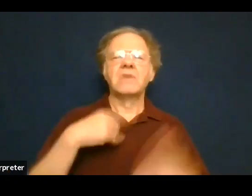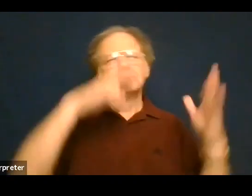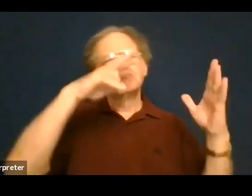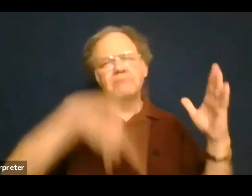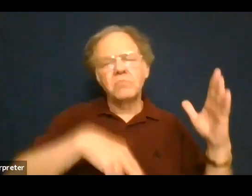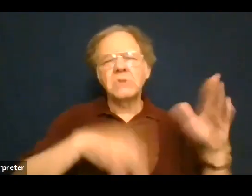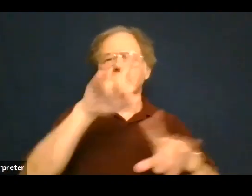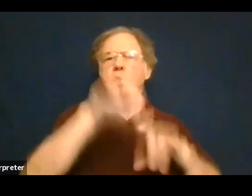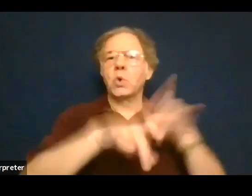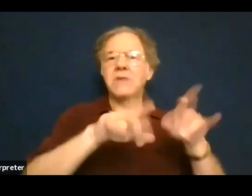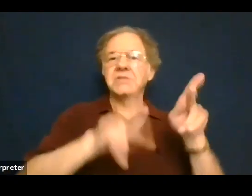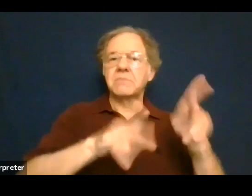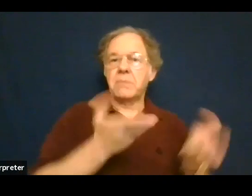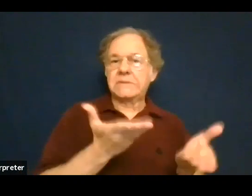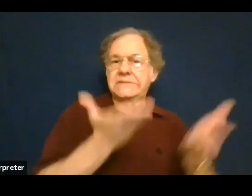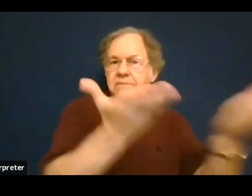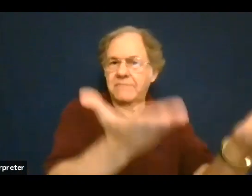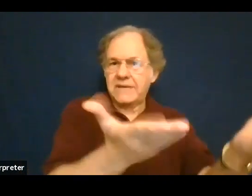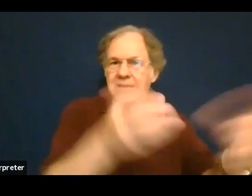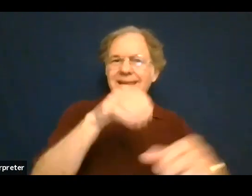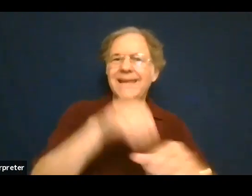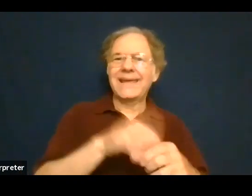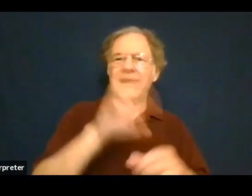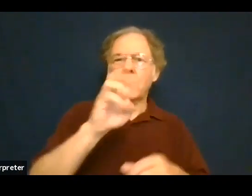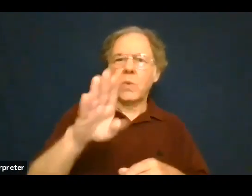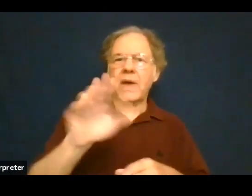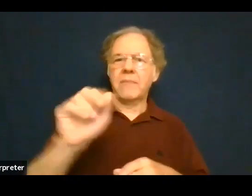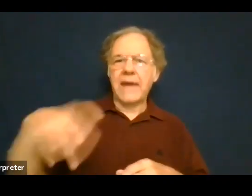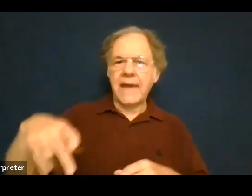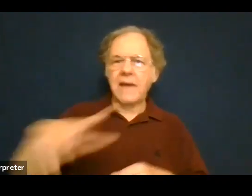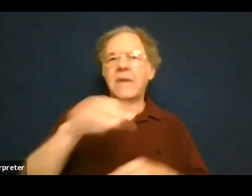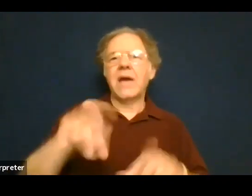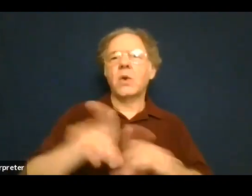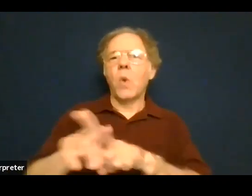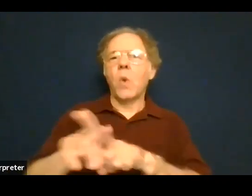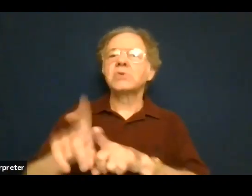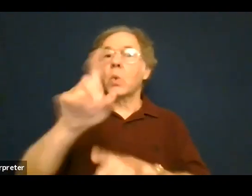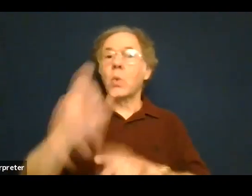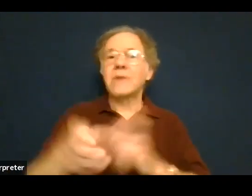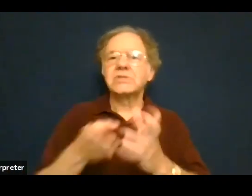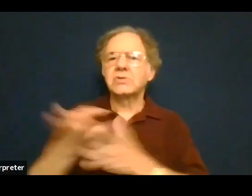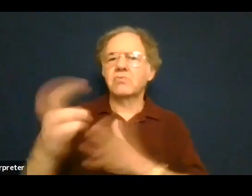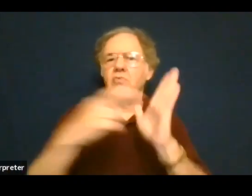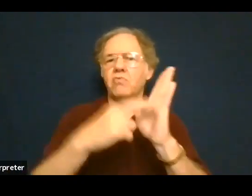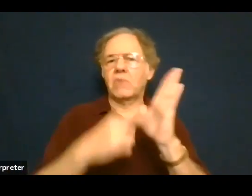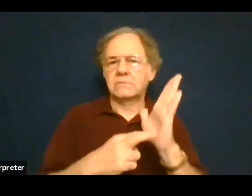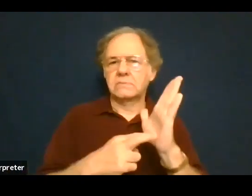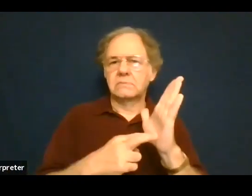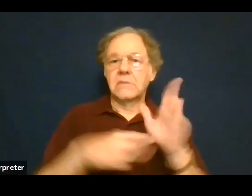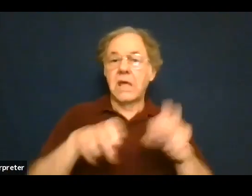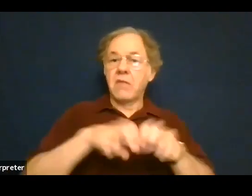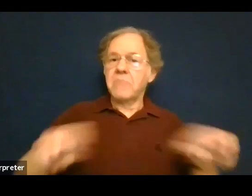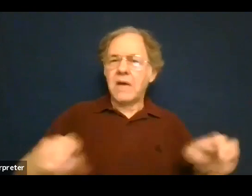as well as through registration, and panelists will do their best to answer all questions that